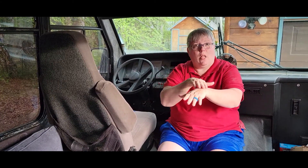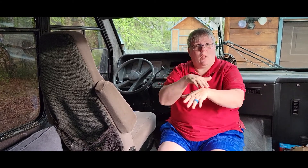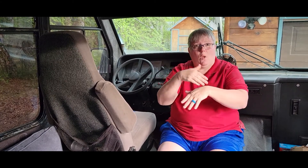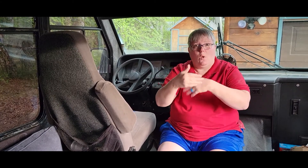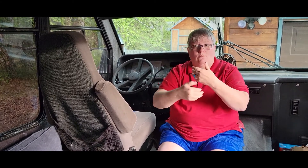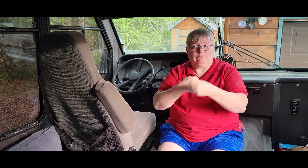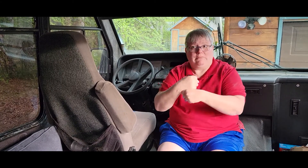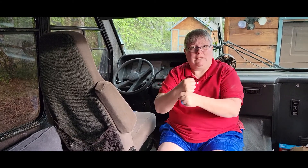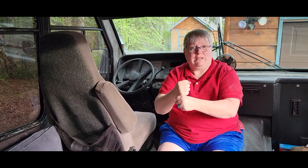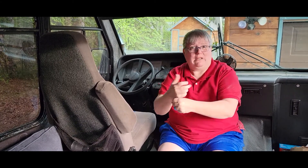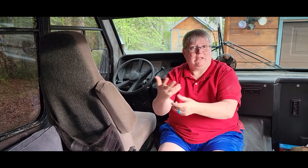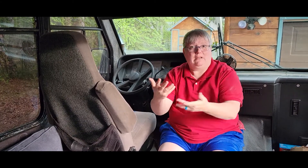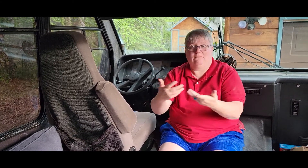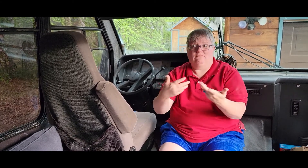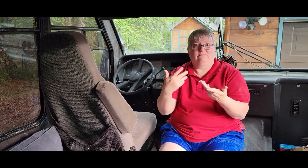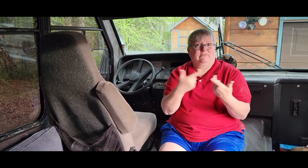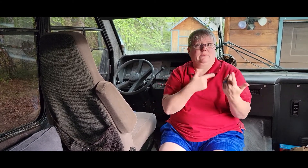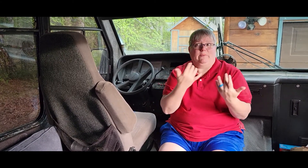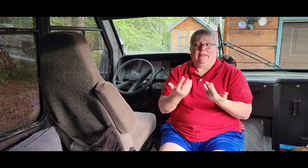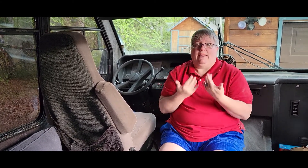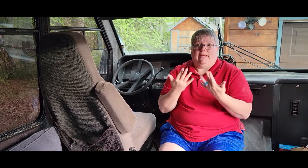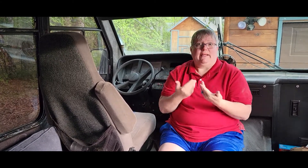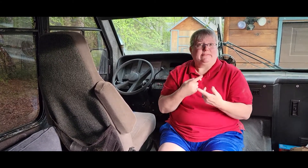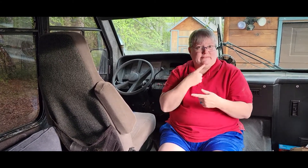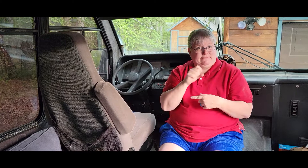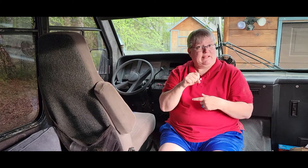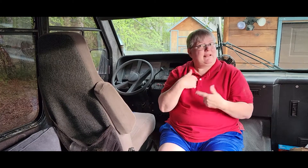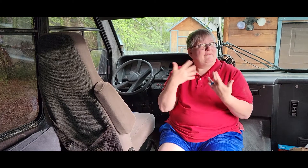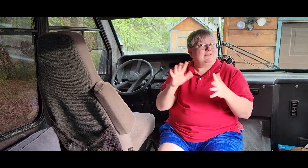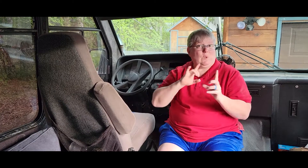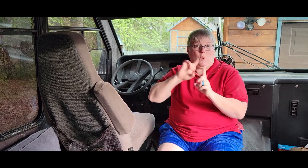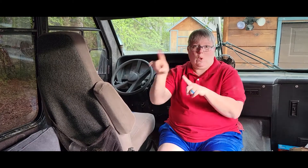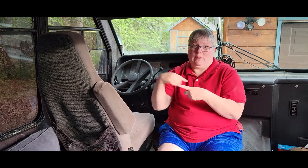the production has been real slow and they just have to wait. He's like, "yeah I ordered